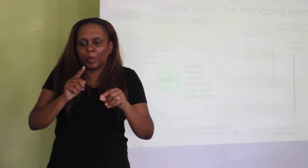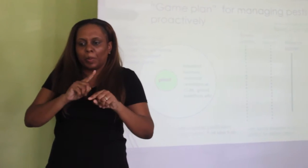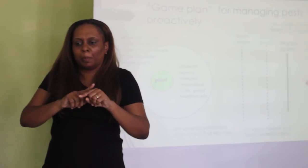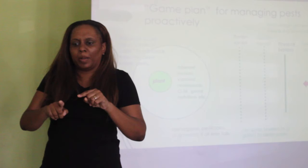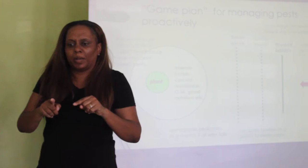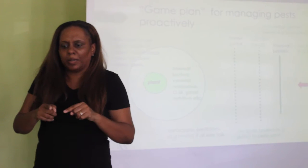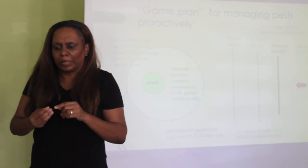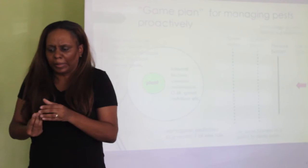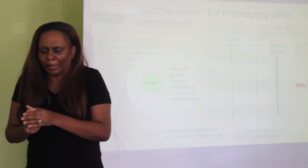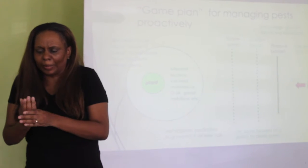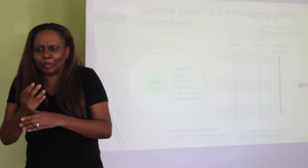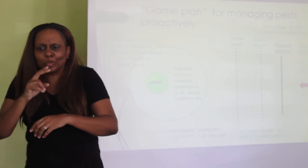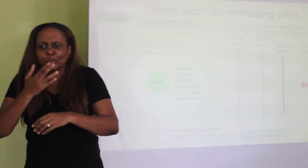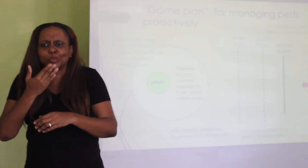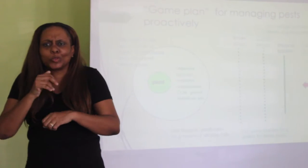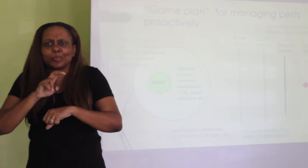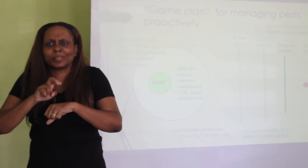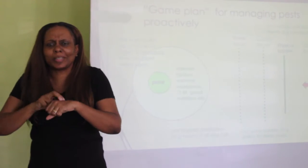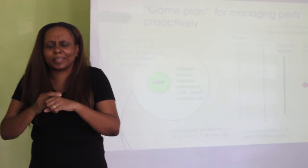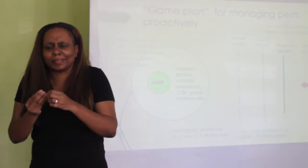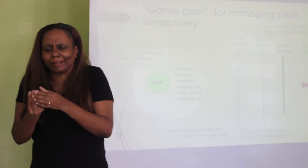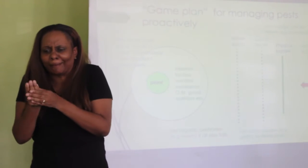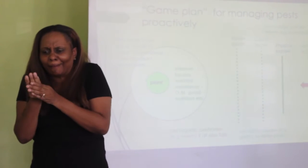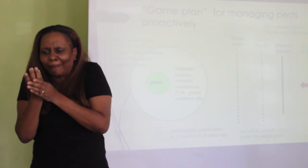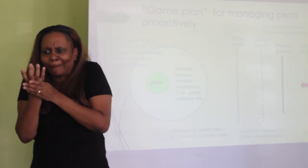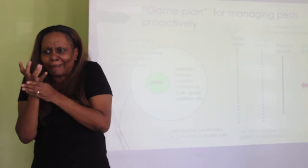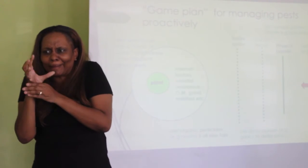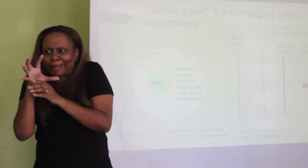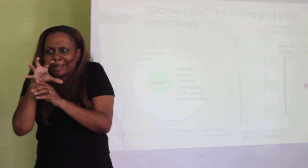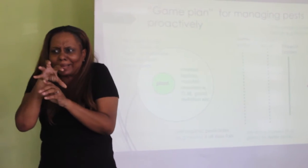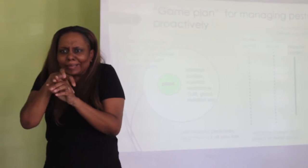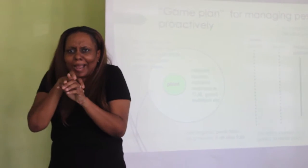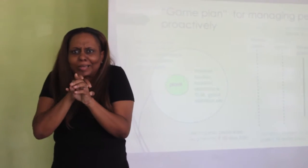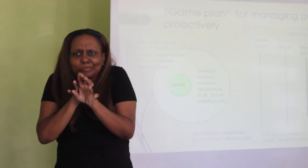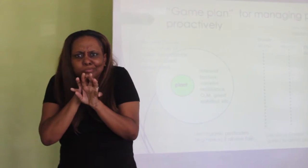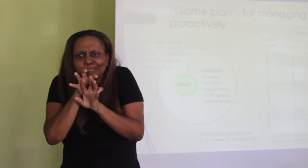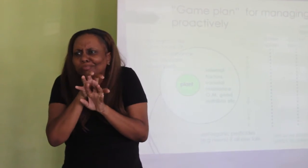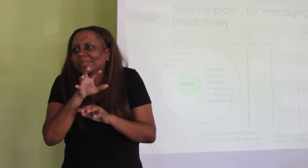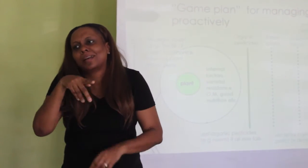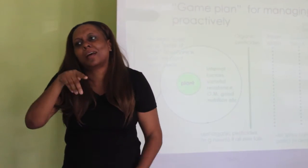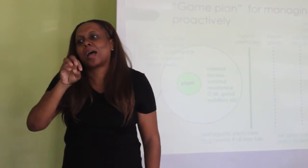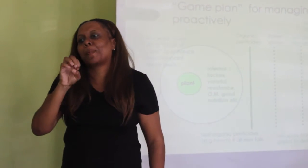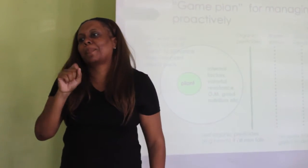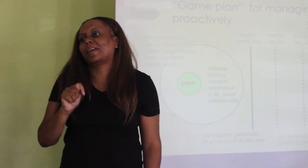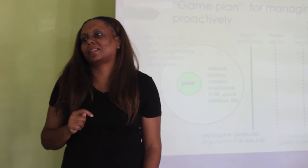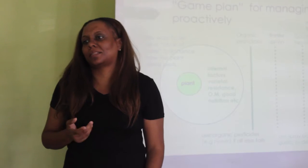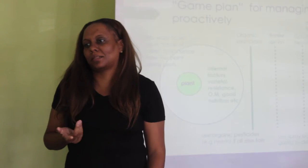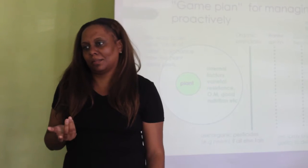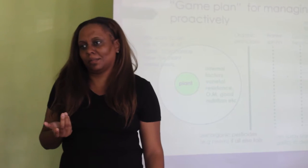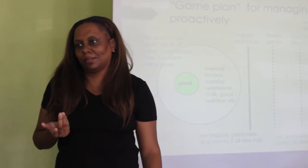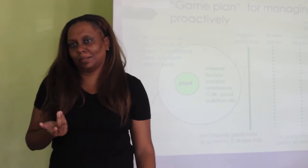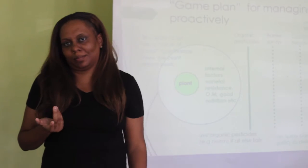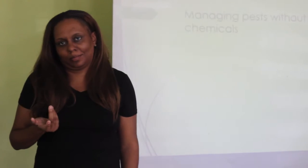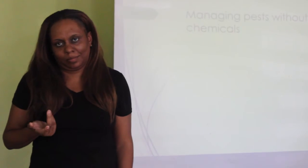disturbed annoy the normal growth that becomes the best so that is what you're gonna control not